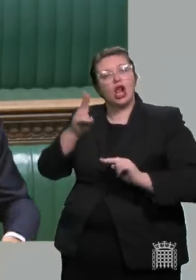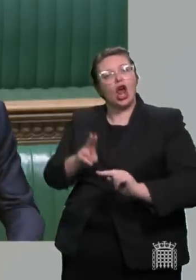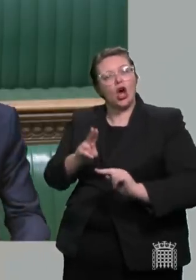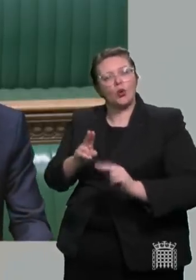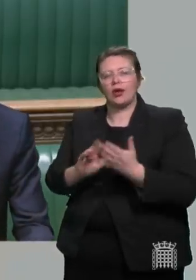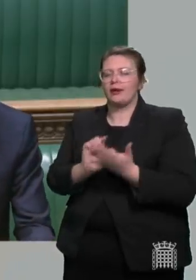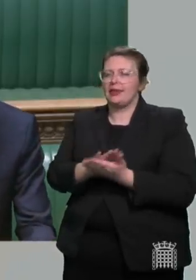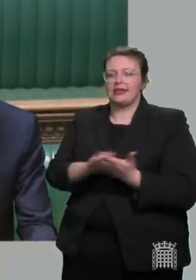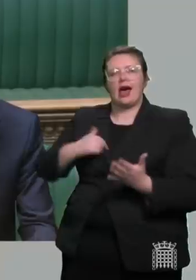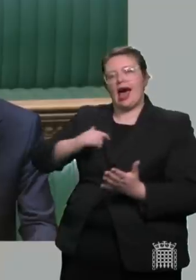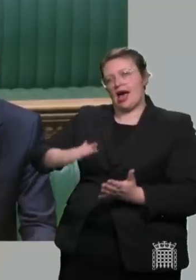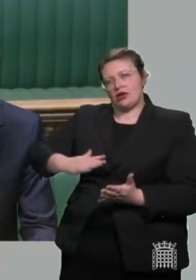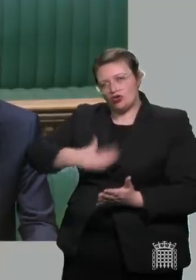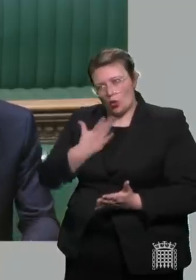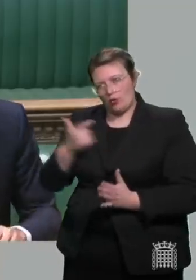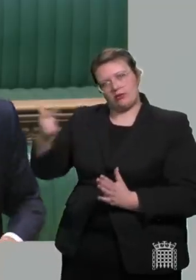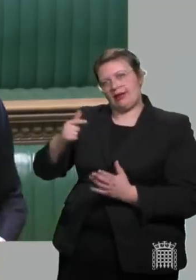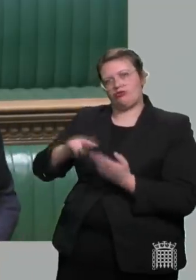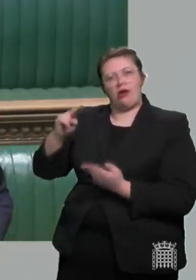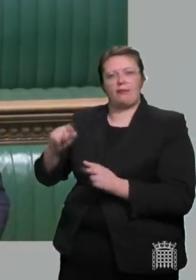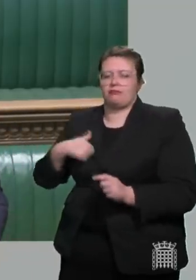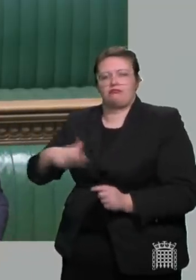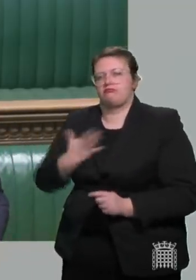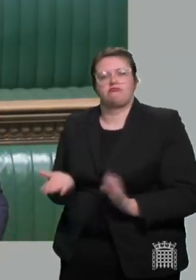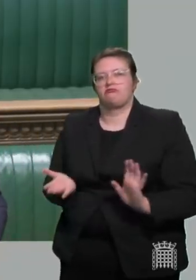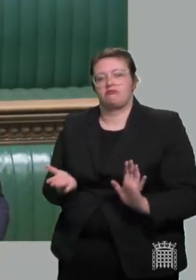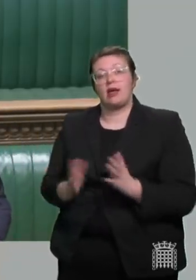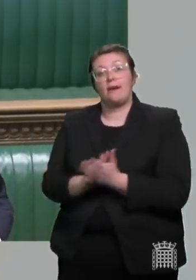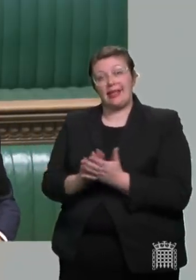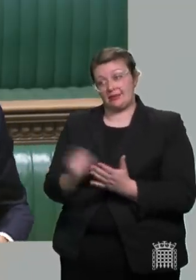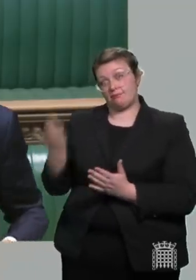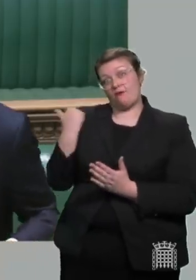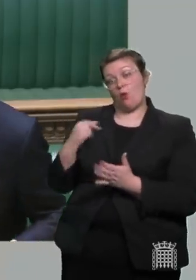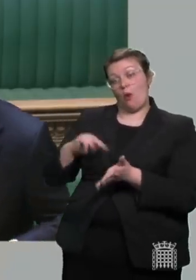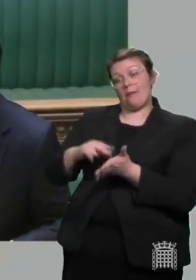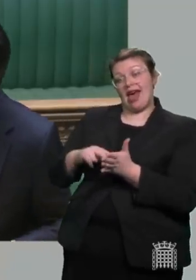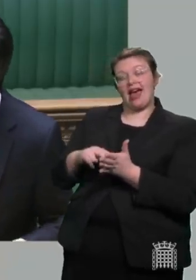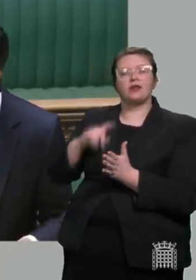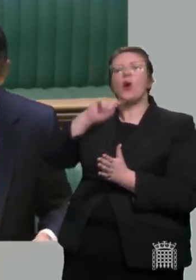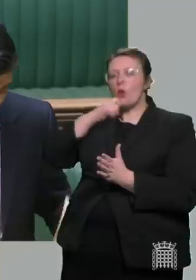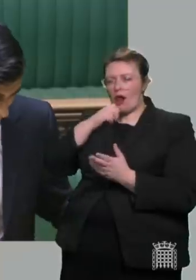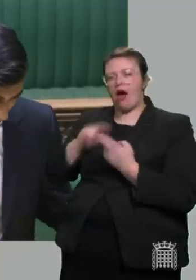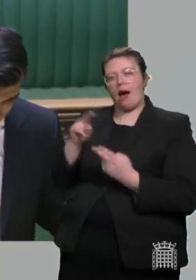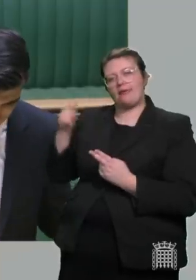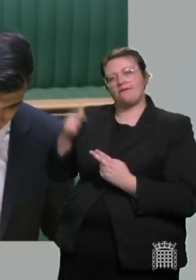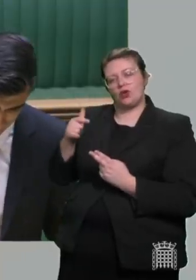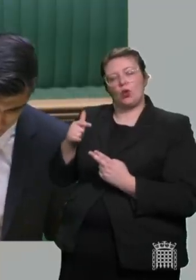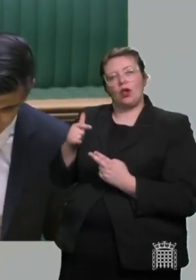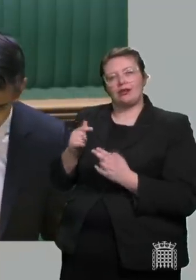the cost of a tank of fuel, so the planned increase in fuel duty is also cancelled.